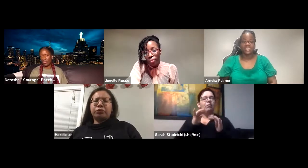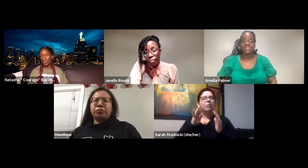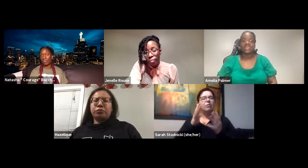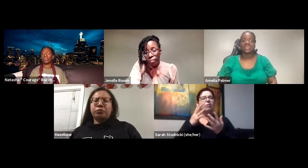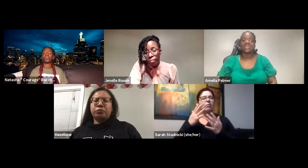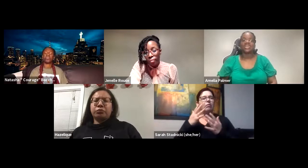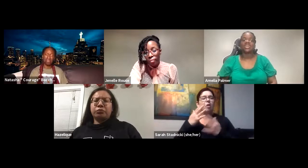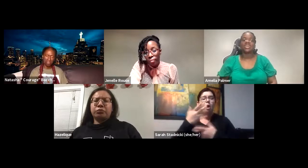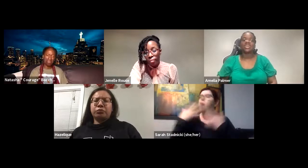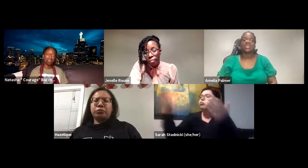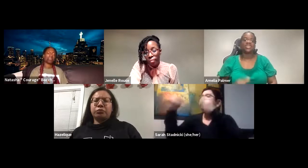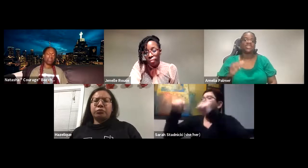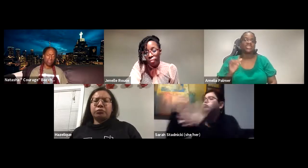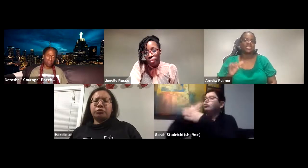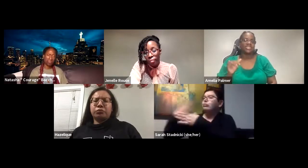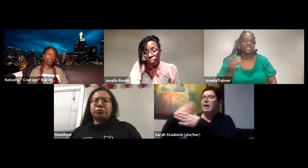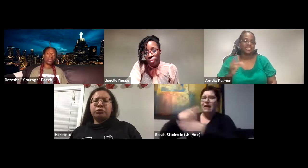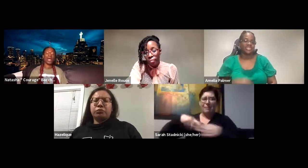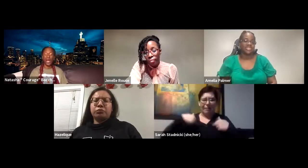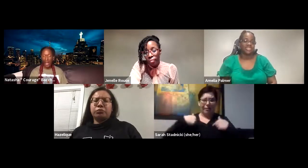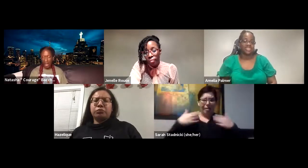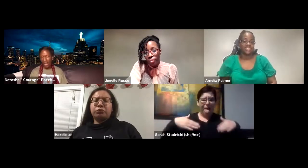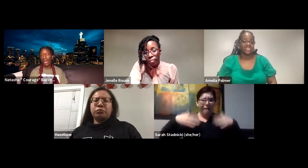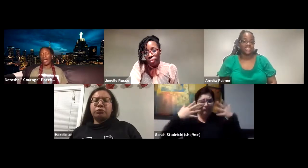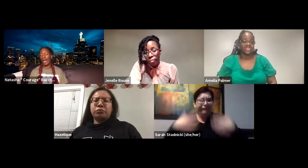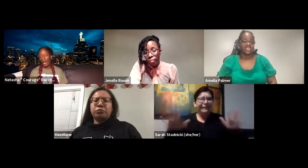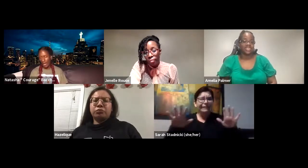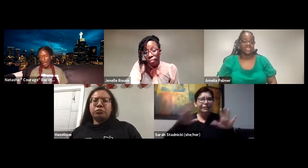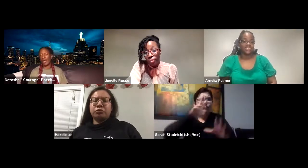the those that have oppressed and colonized all these years, that you want to share the